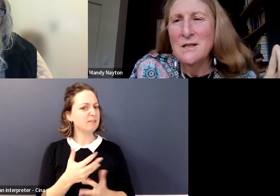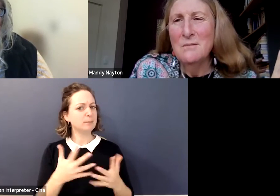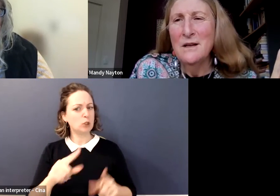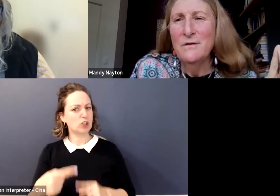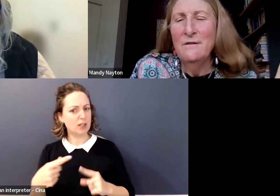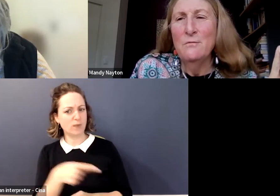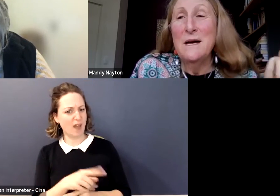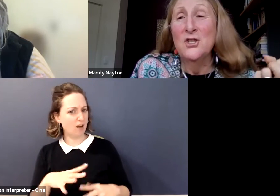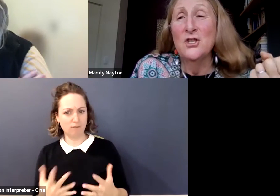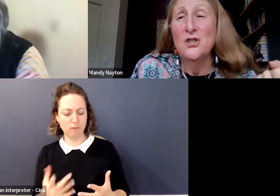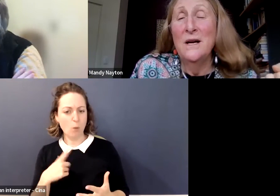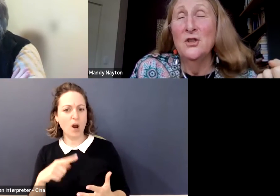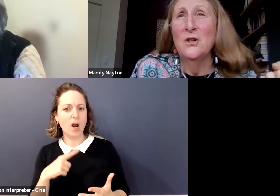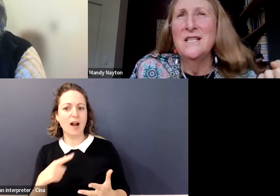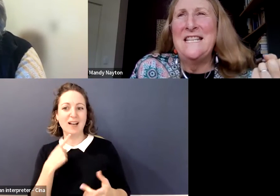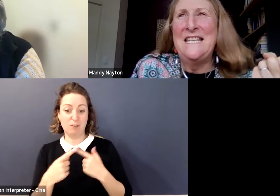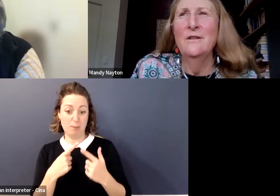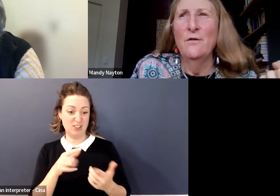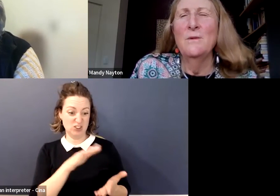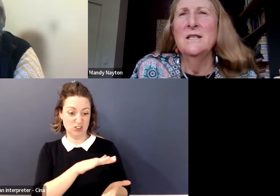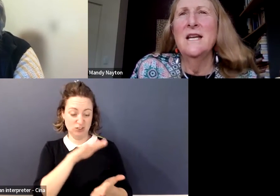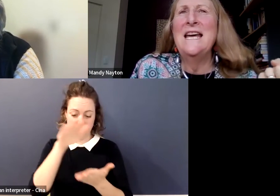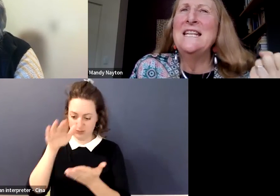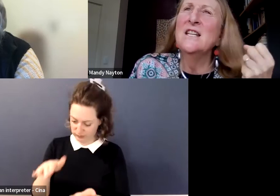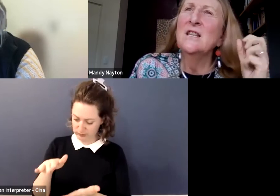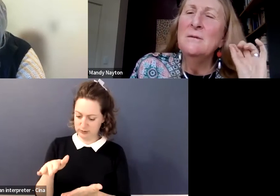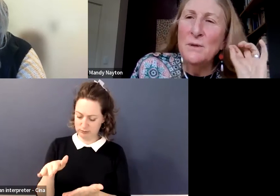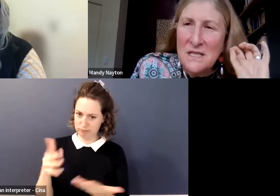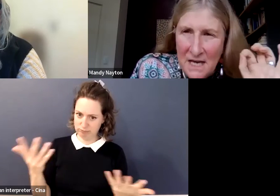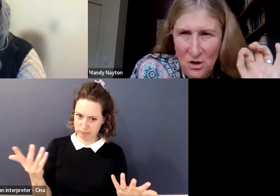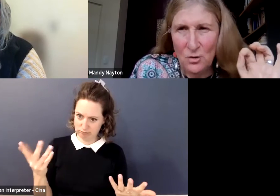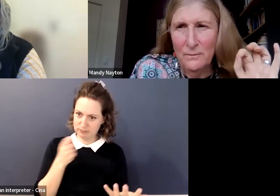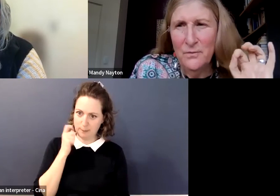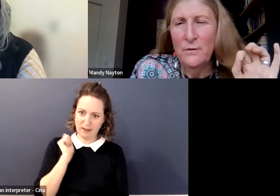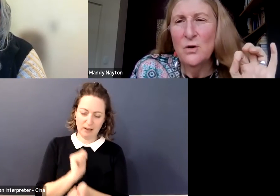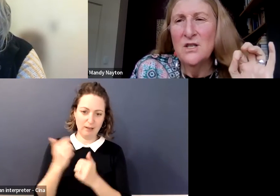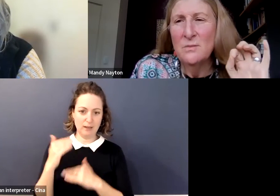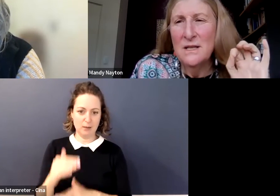the amount of information you are going to get from it and the potential for it to be